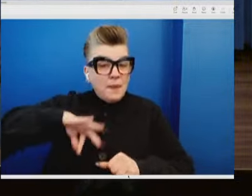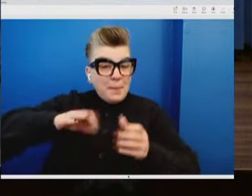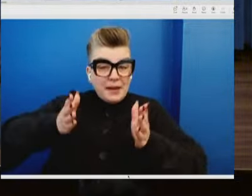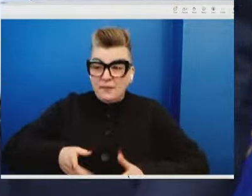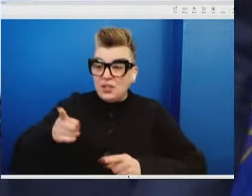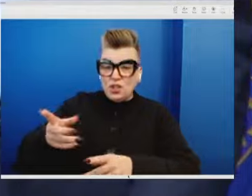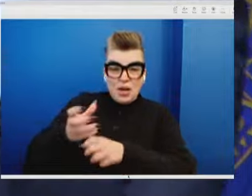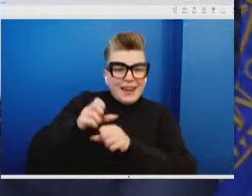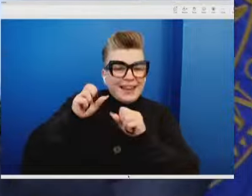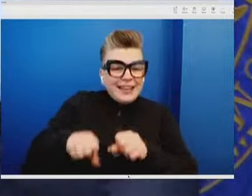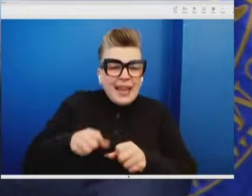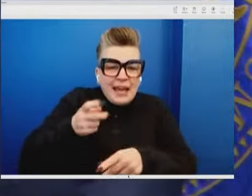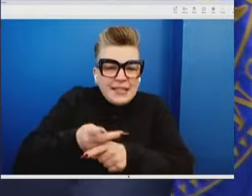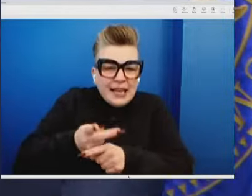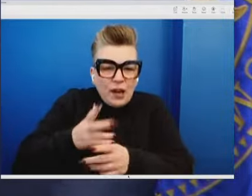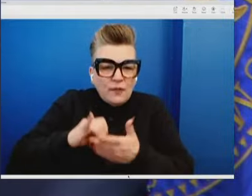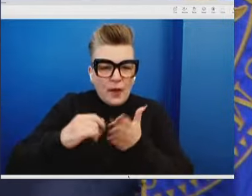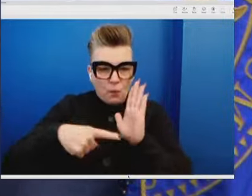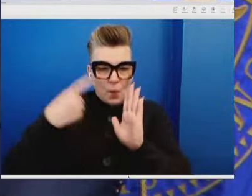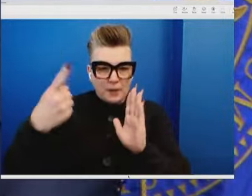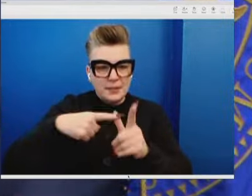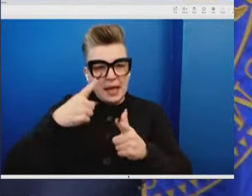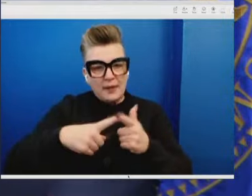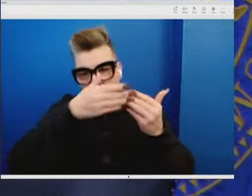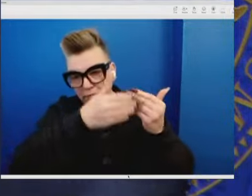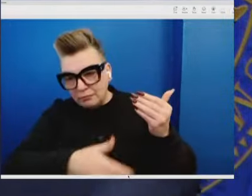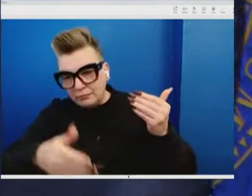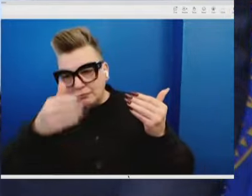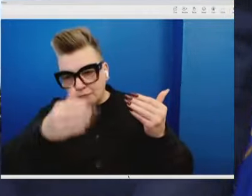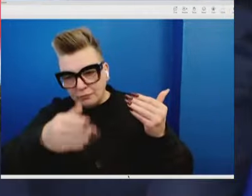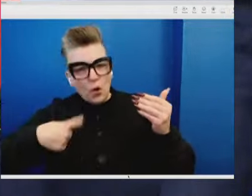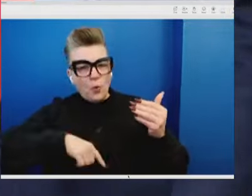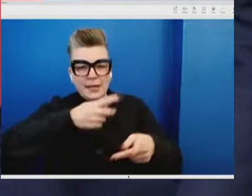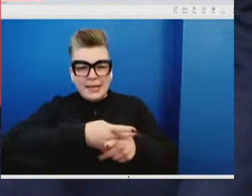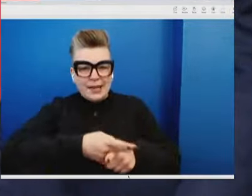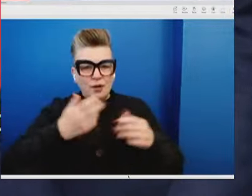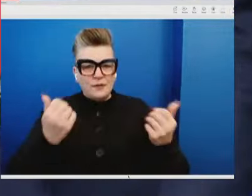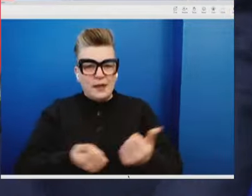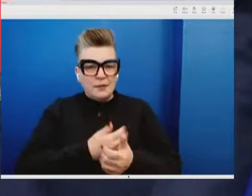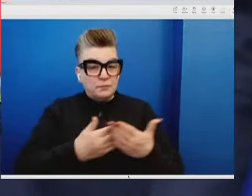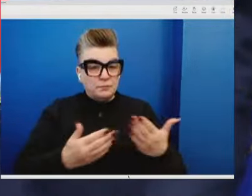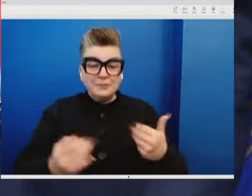So if they continue to have the same job, or they continue have a gig economy job like Uber,